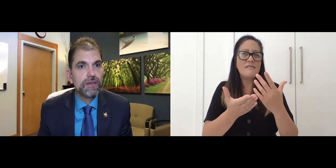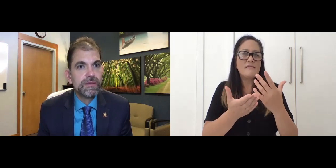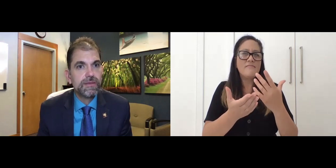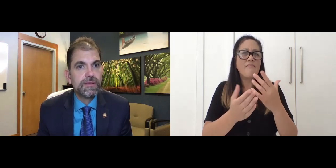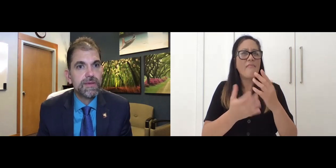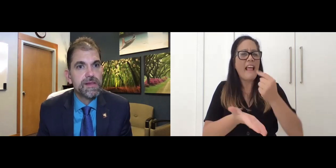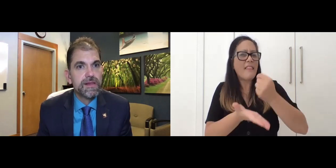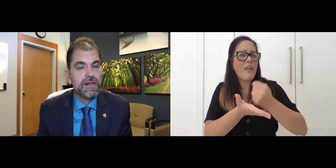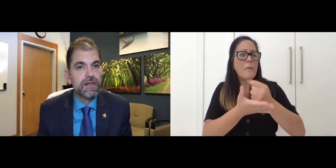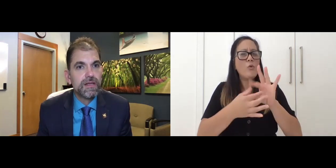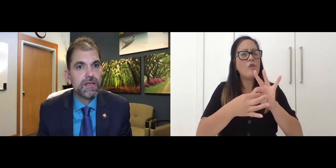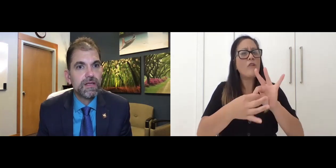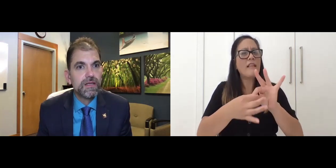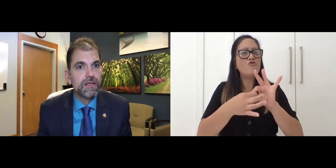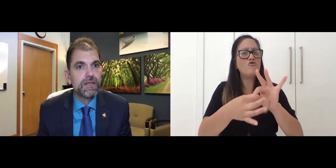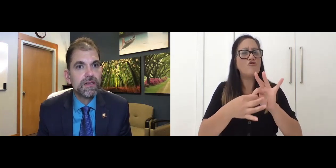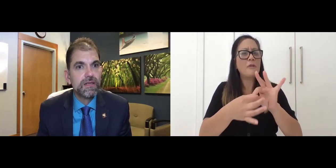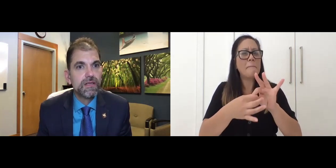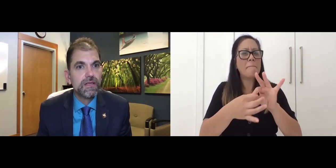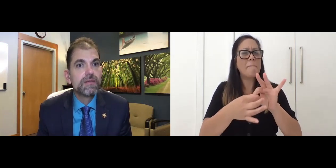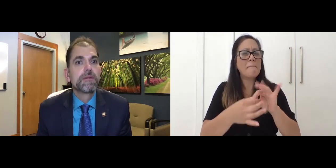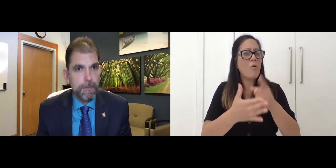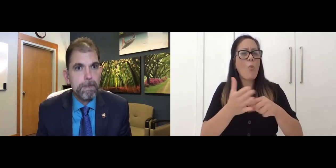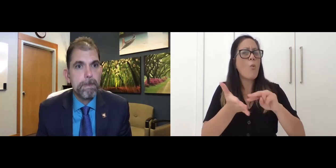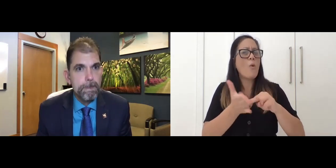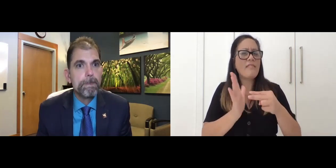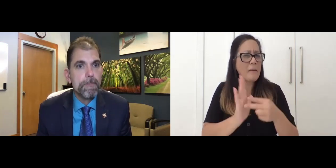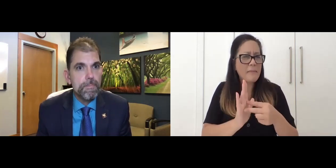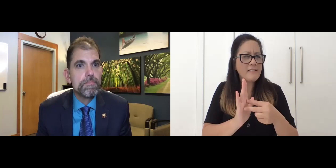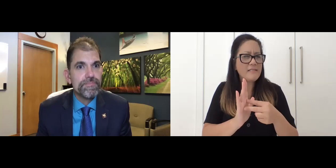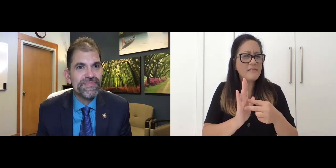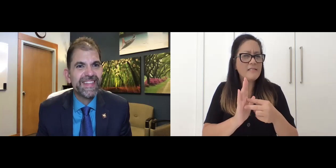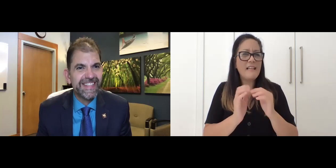could talk to us about the therapeutic relationship,